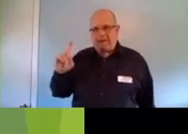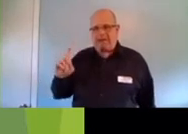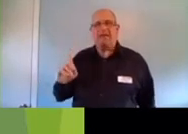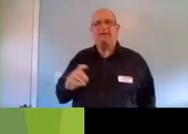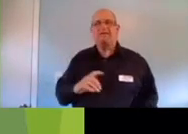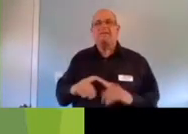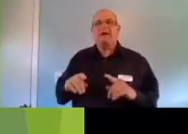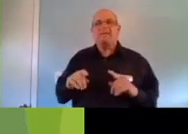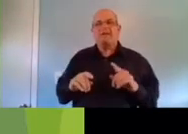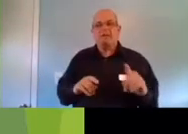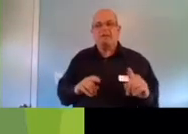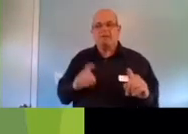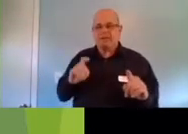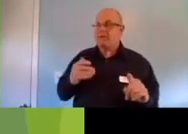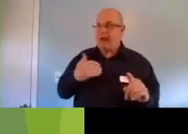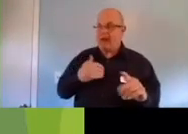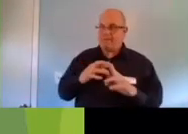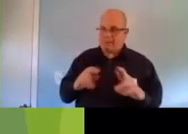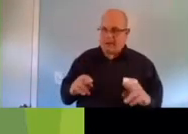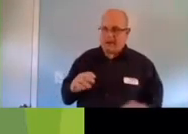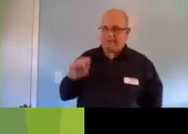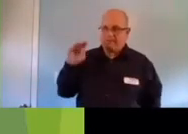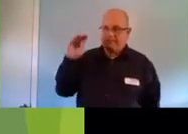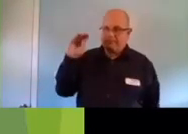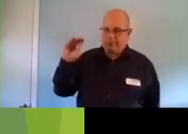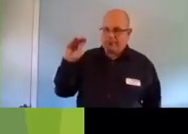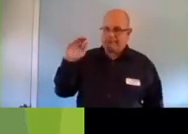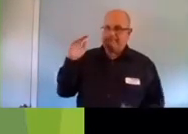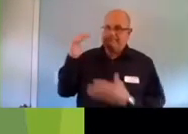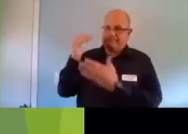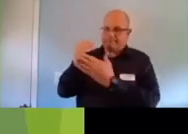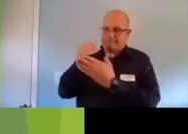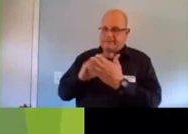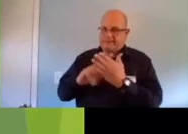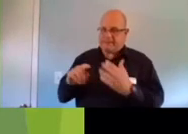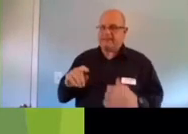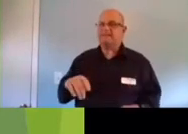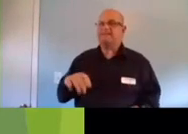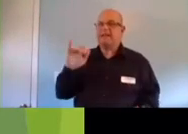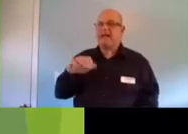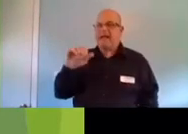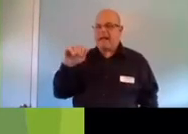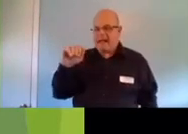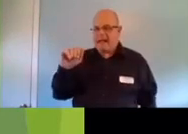You may need an accommodation to have a checklist that step A is this, step B is this, step